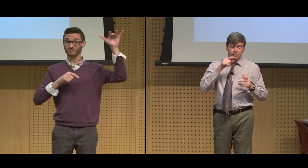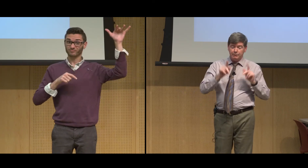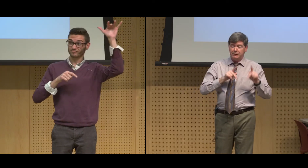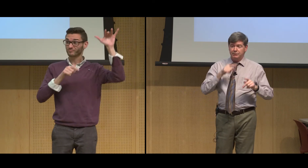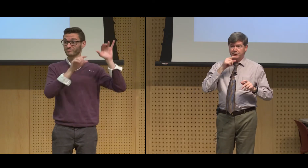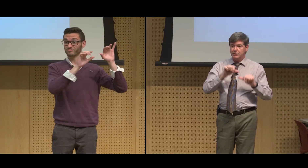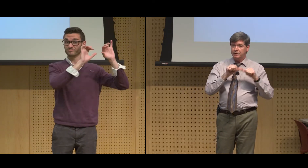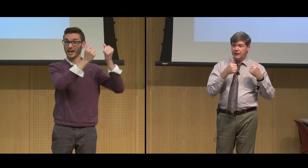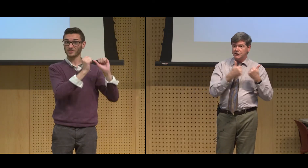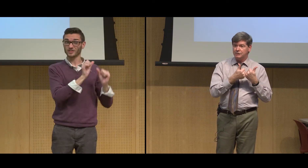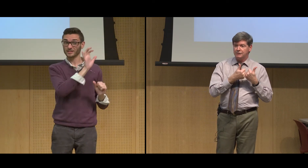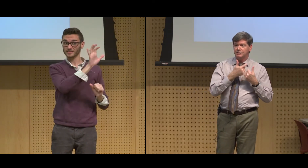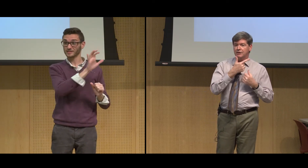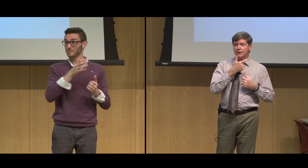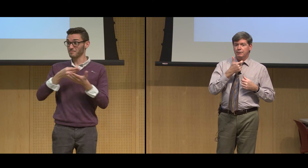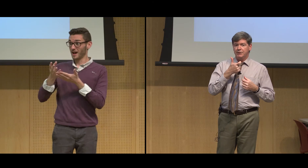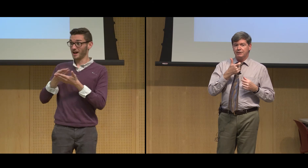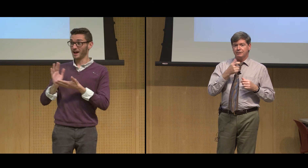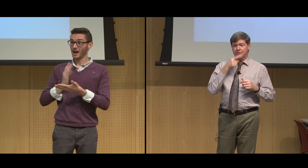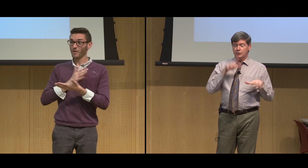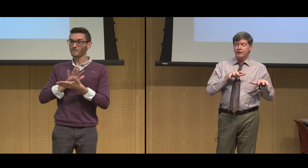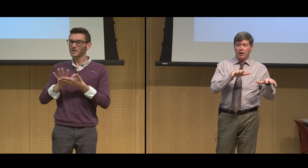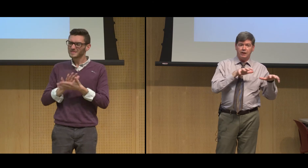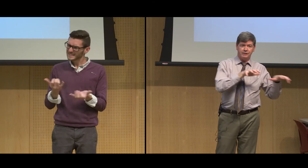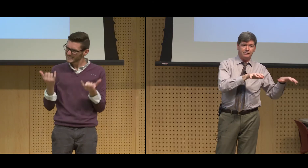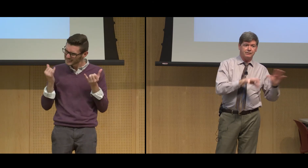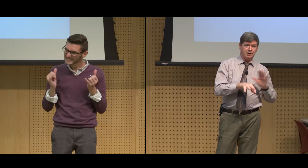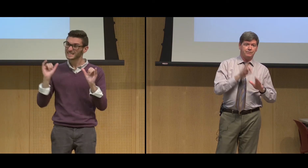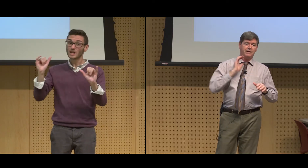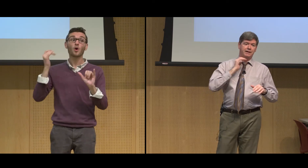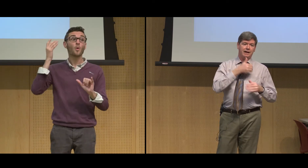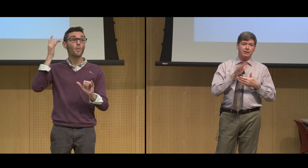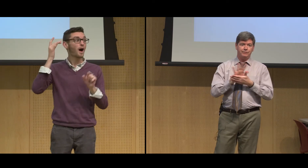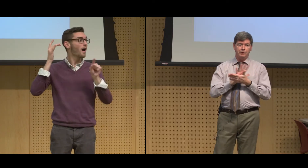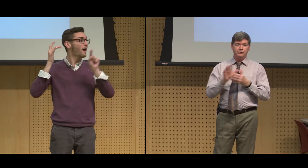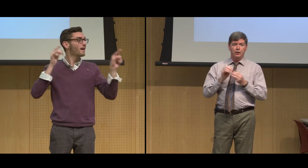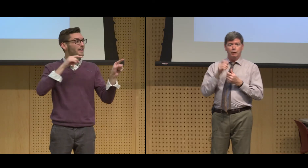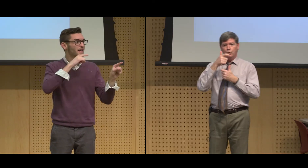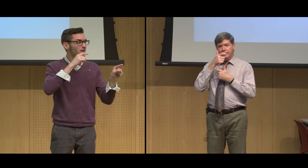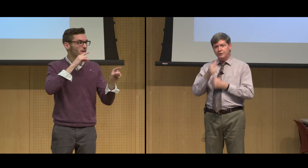and hearing agencies because hearing audiences are finding our films more interesting